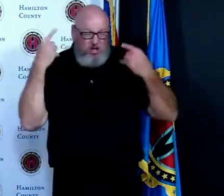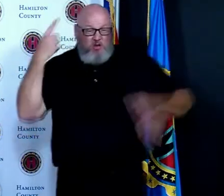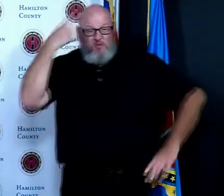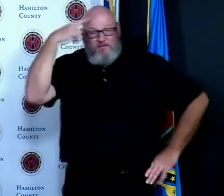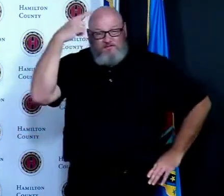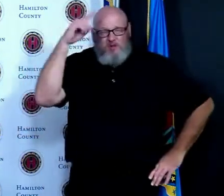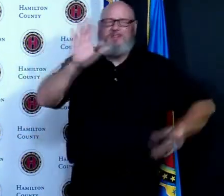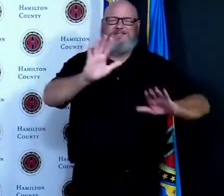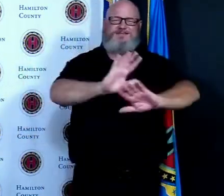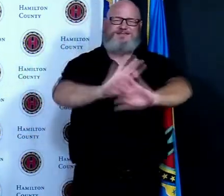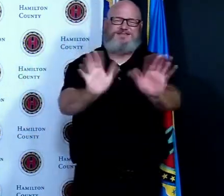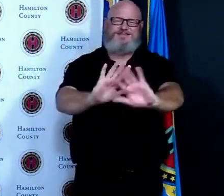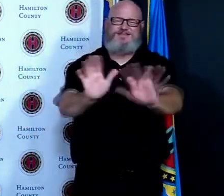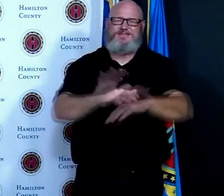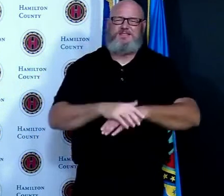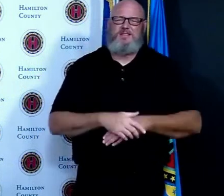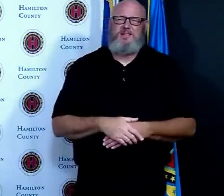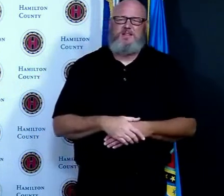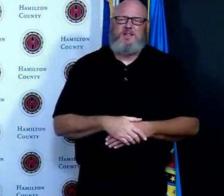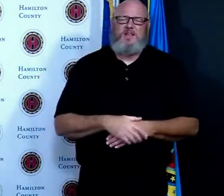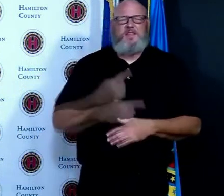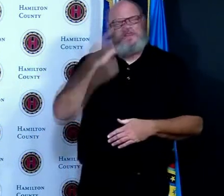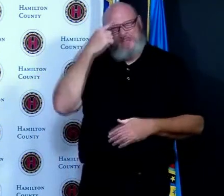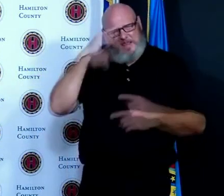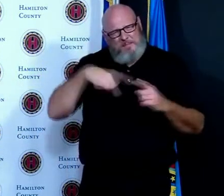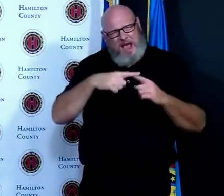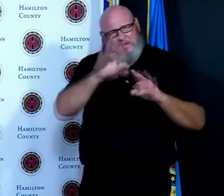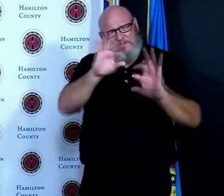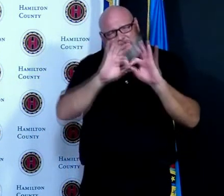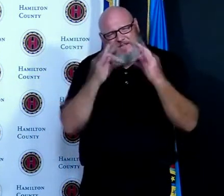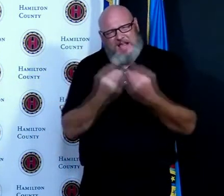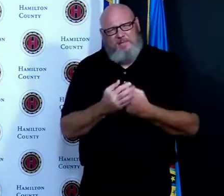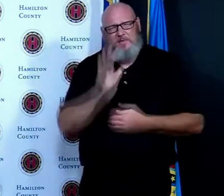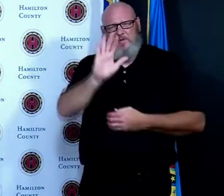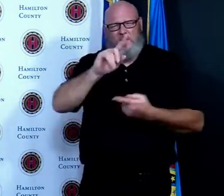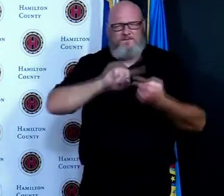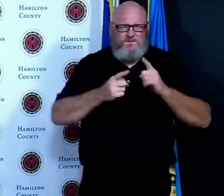you and and that's kind of I think the plea from all of us but let me talk to or have Greg talk